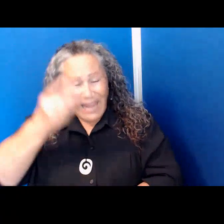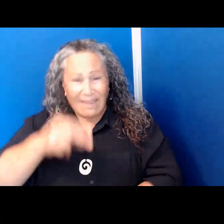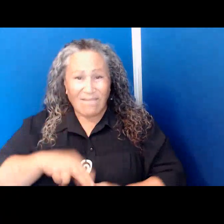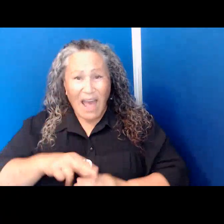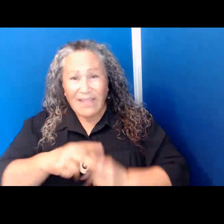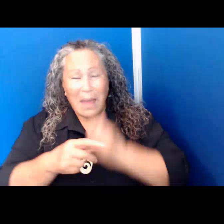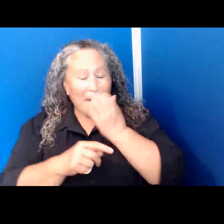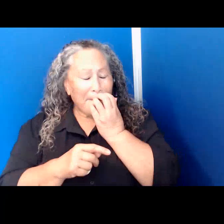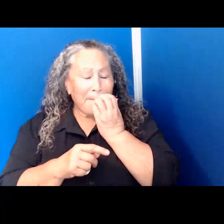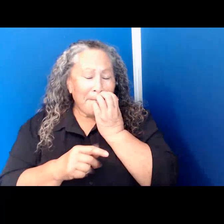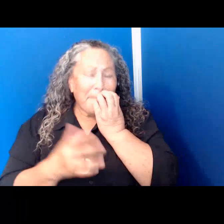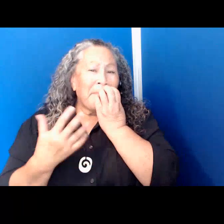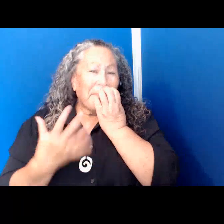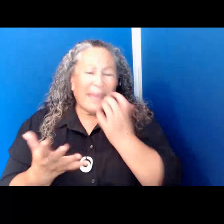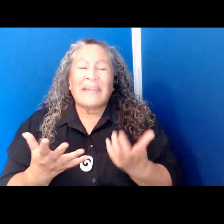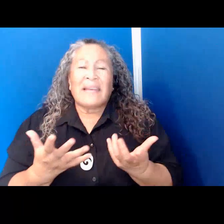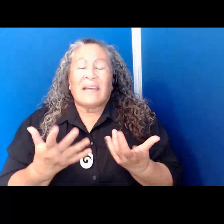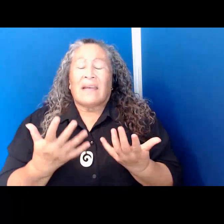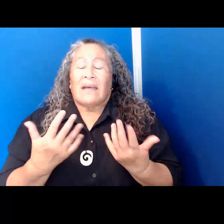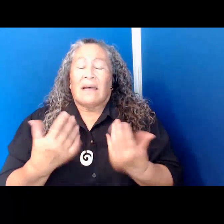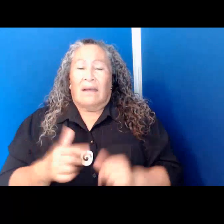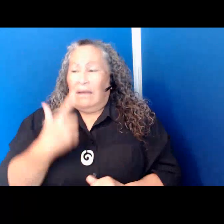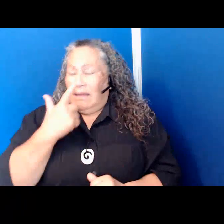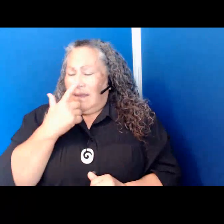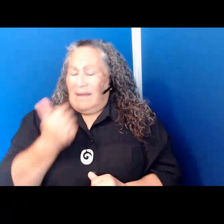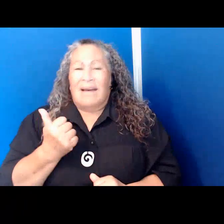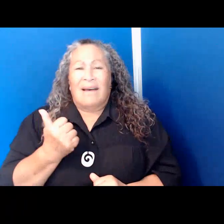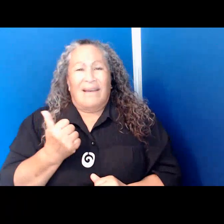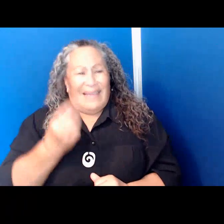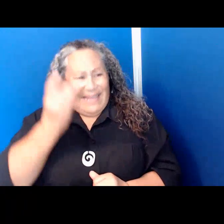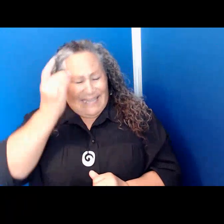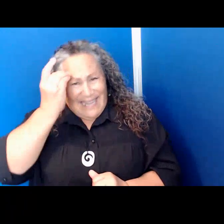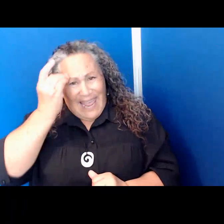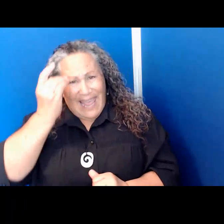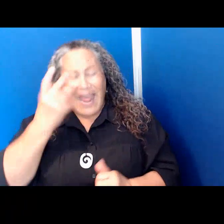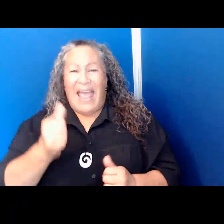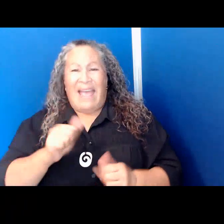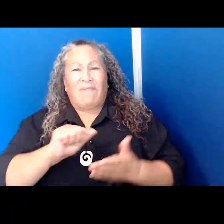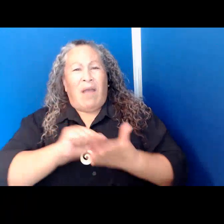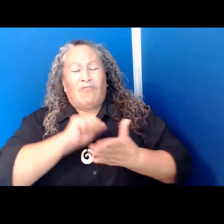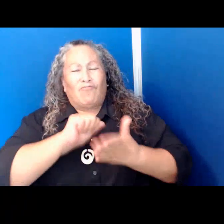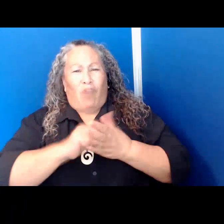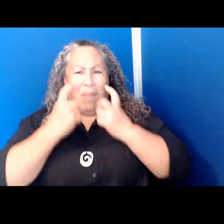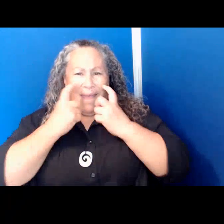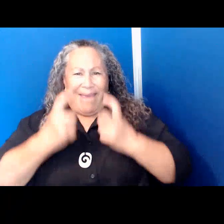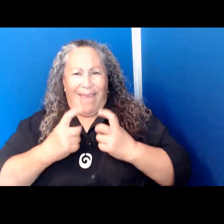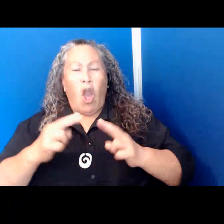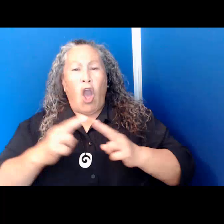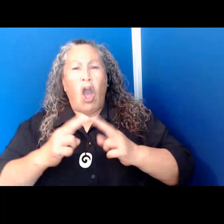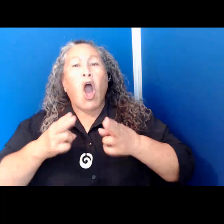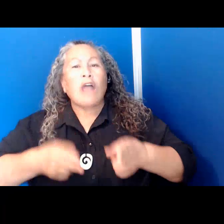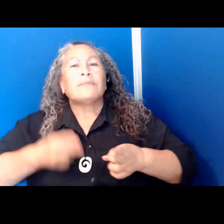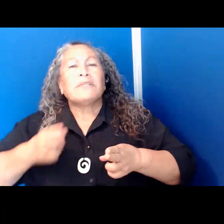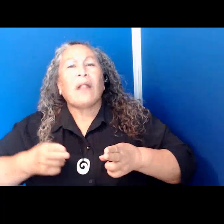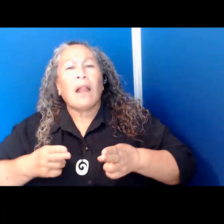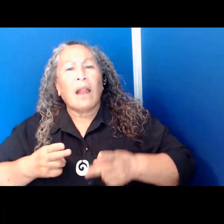Somehow, we stumbled along and got Dad into a hospital level care facility in February.